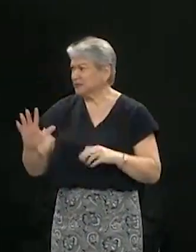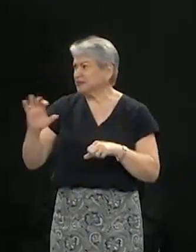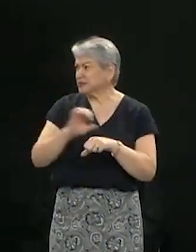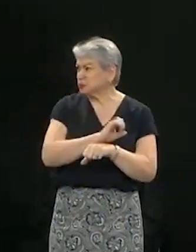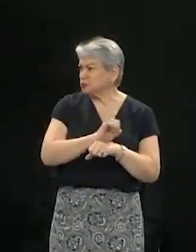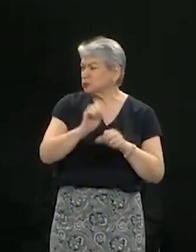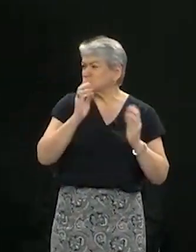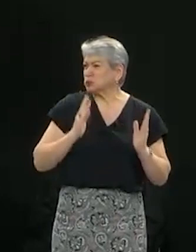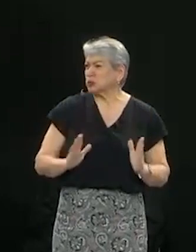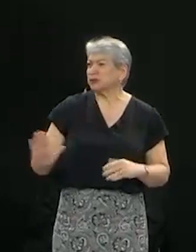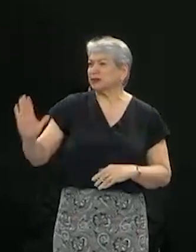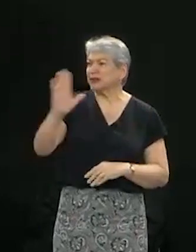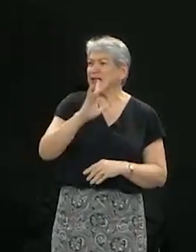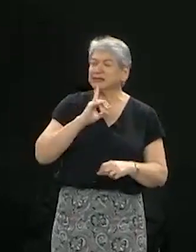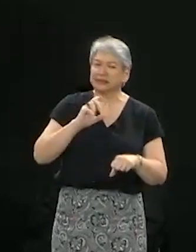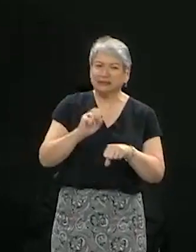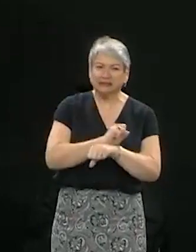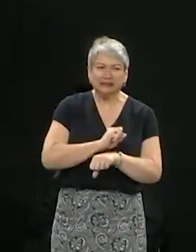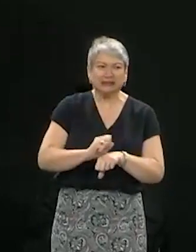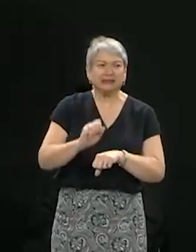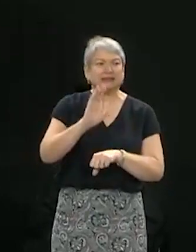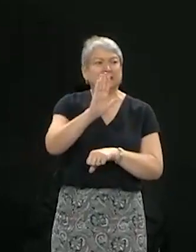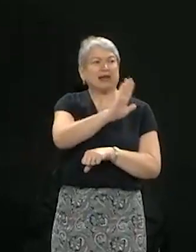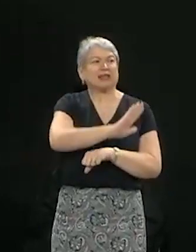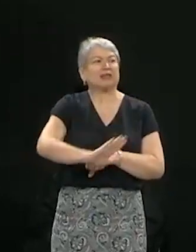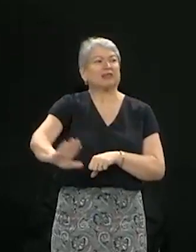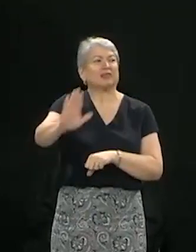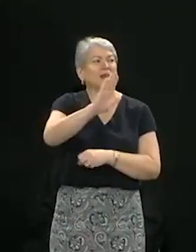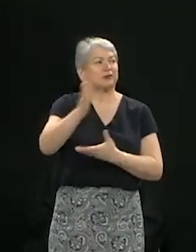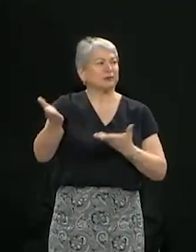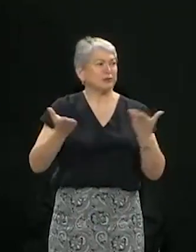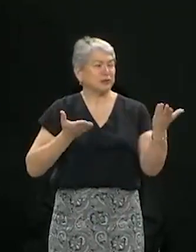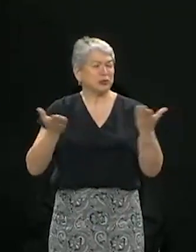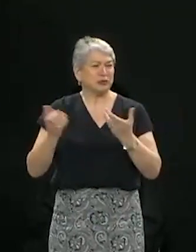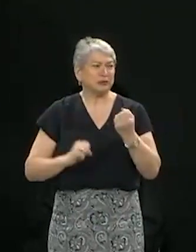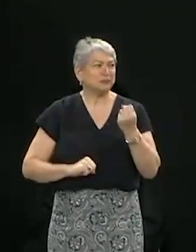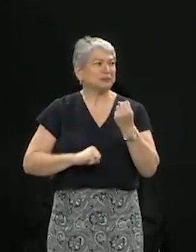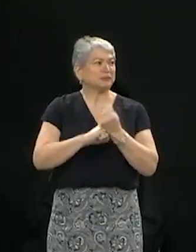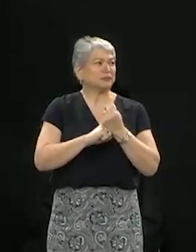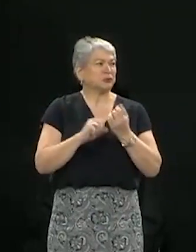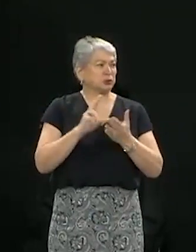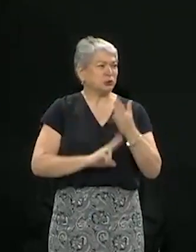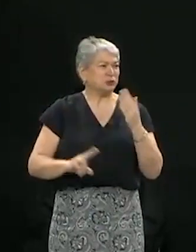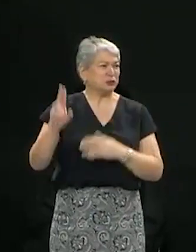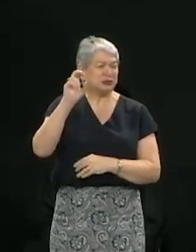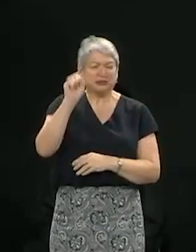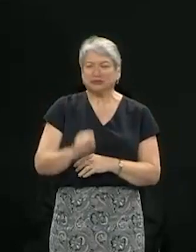for their dedication and service to this awesome University, The University of Southern Mississippi.